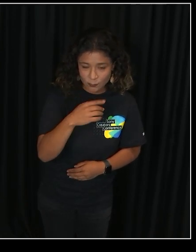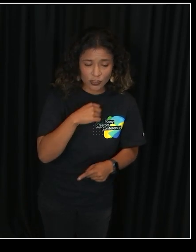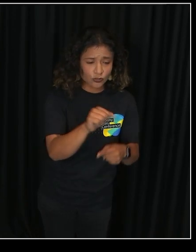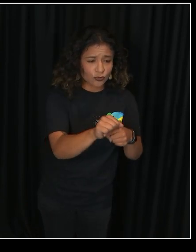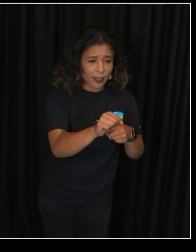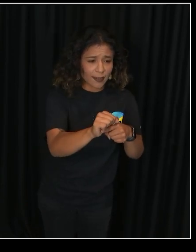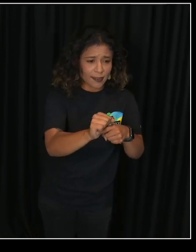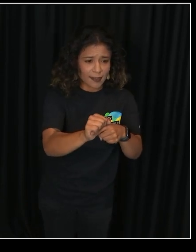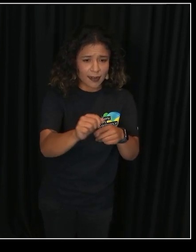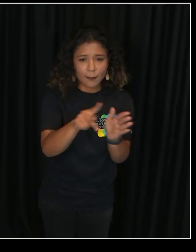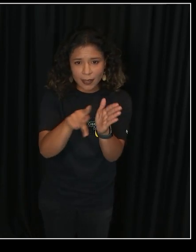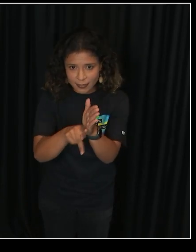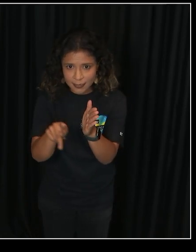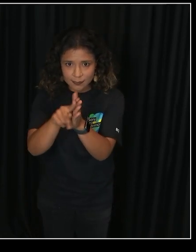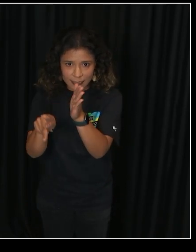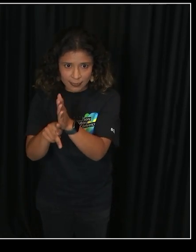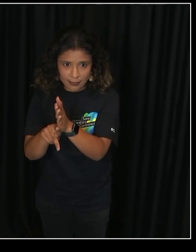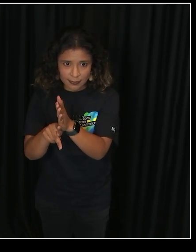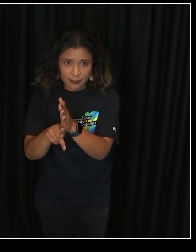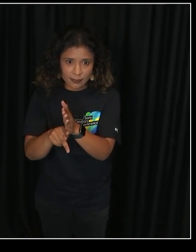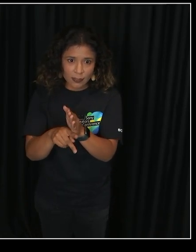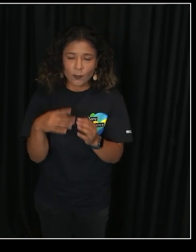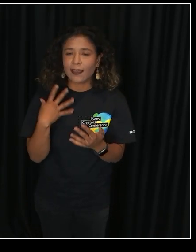Then there'd be some automatic filtering. So we select the best ones.